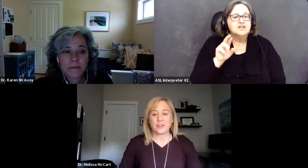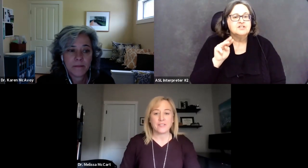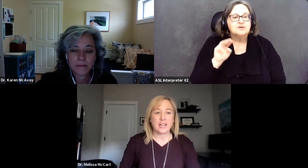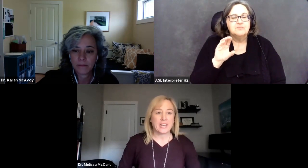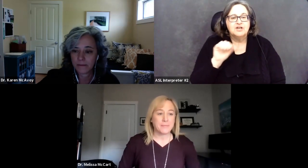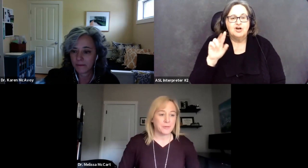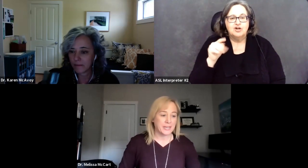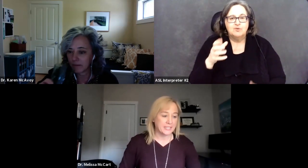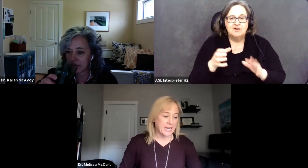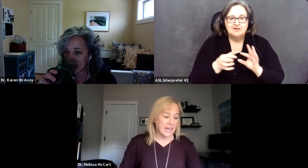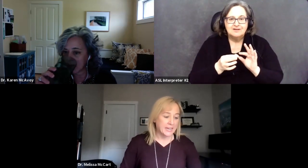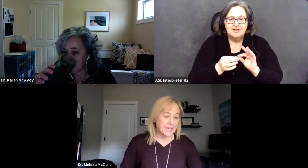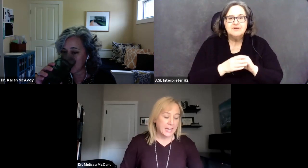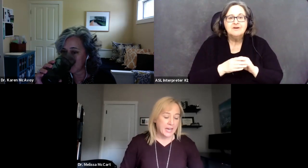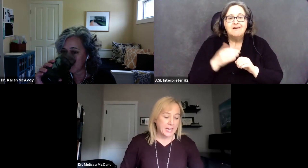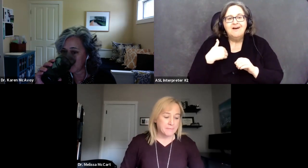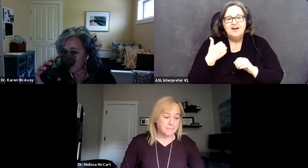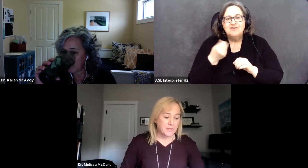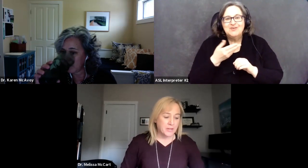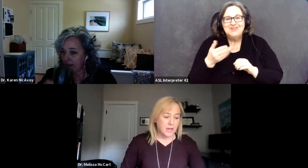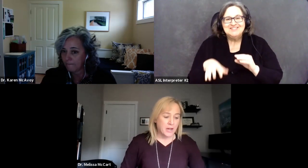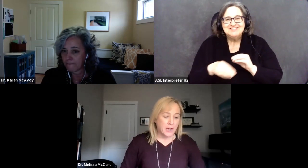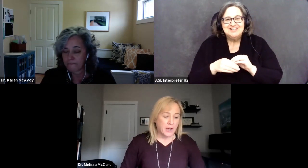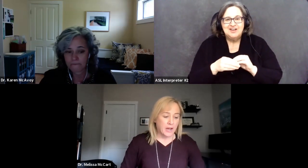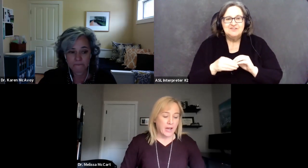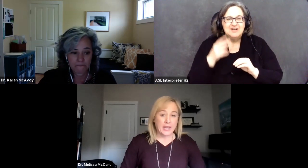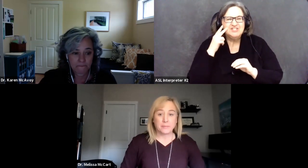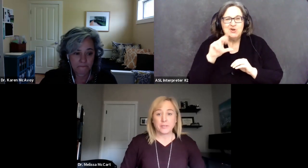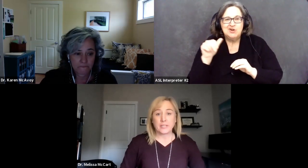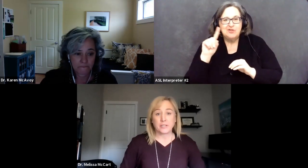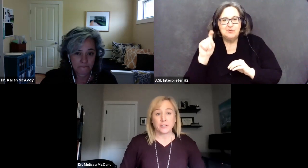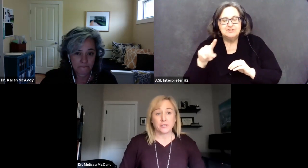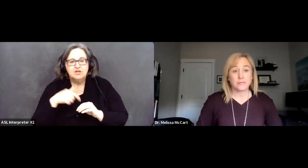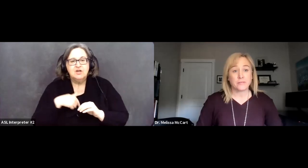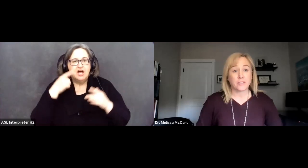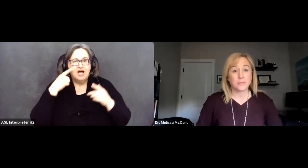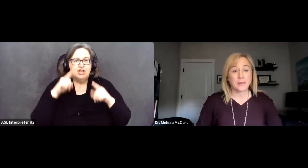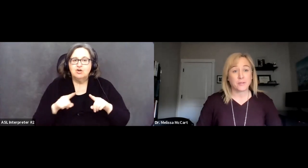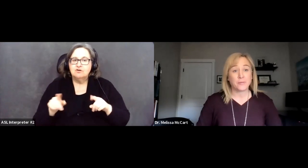have a couple things to add. I completely concur, Dr. McAvoy,